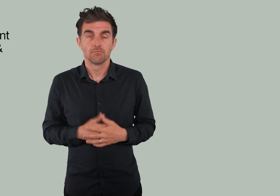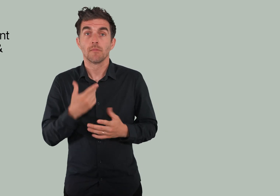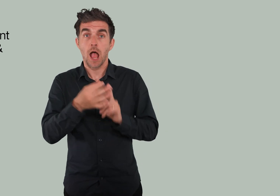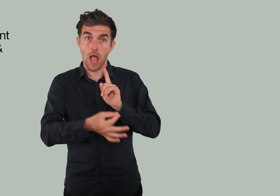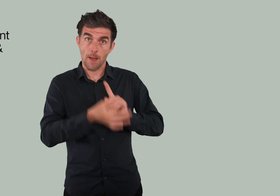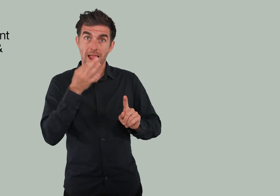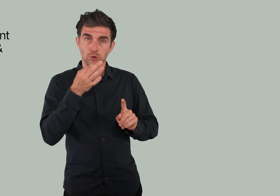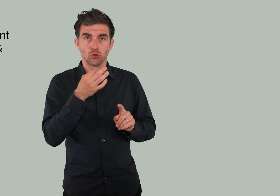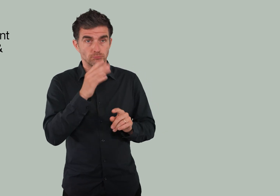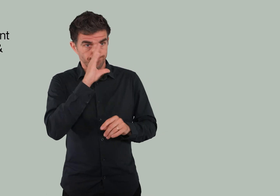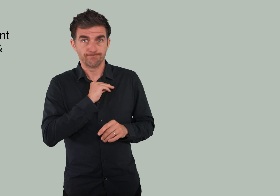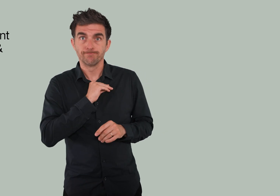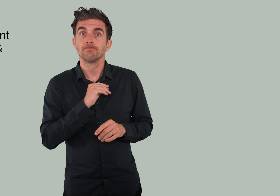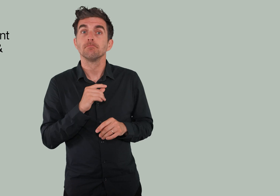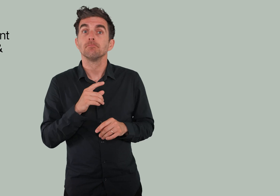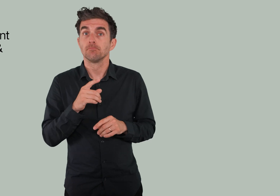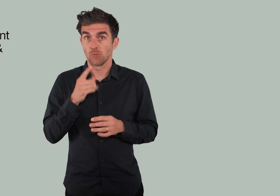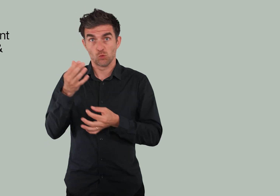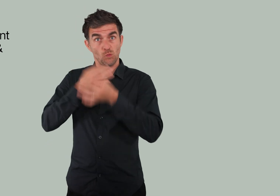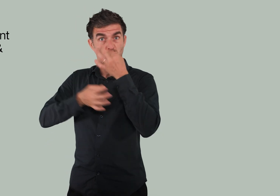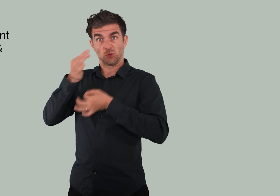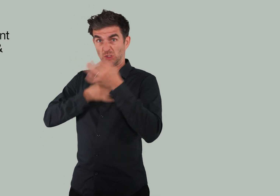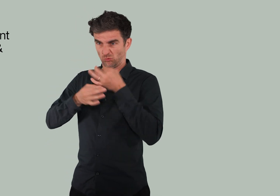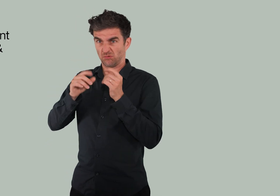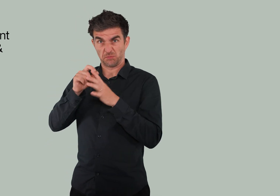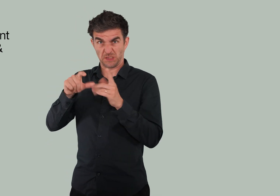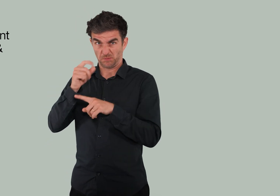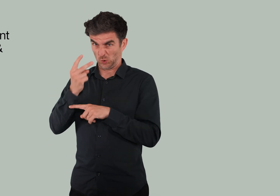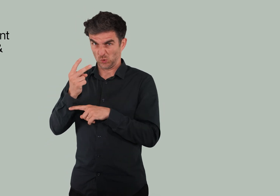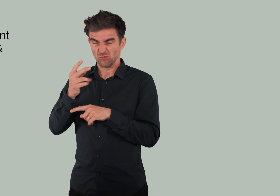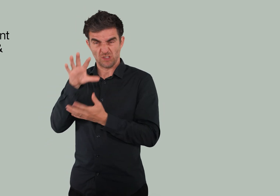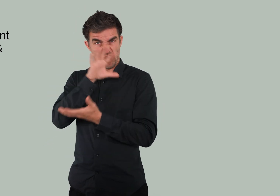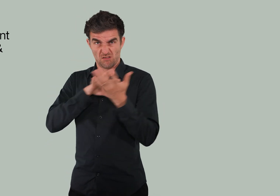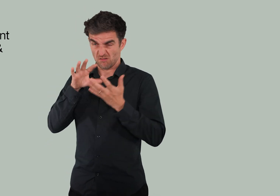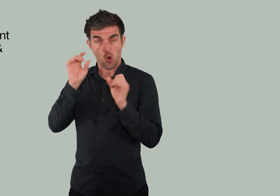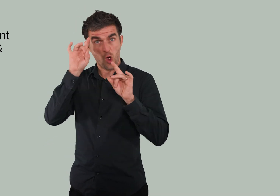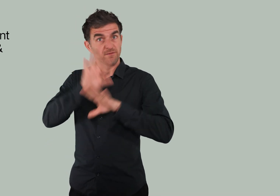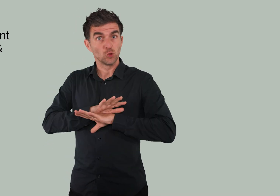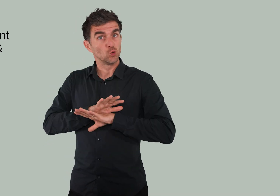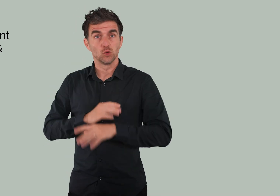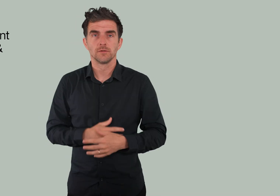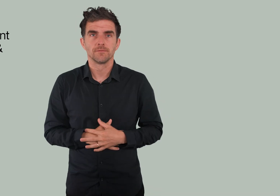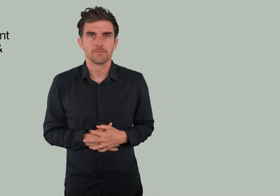6.27 Applicants report that they can find the questions asked in the PIP2 complex and confusing.